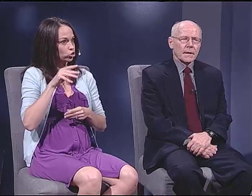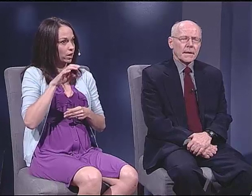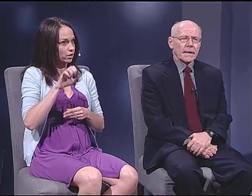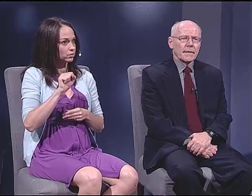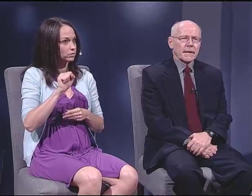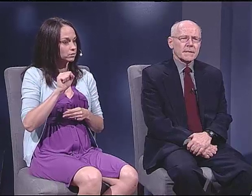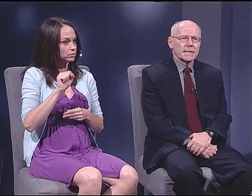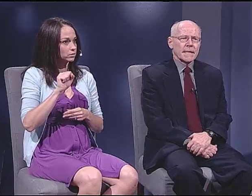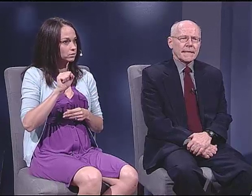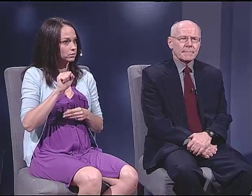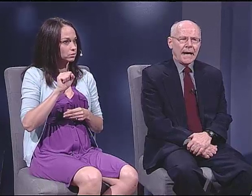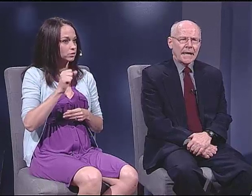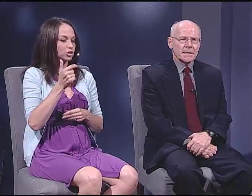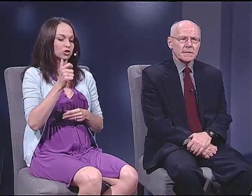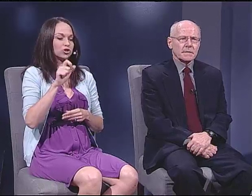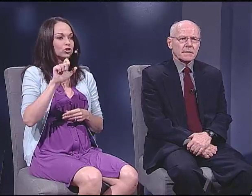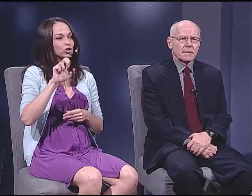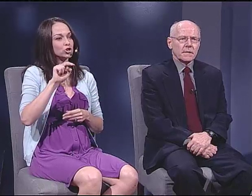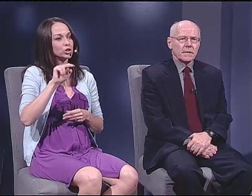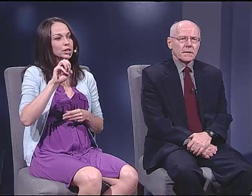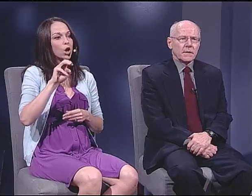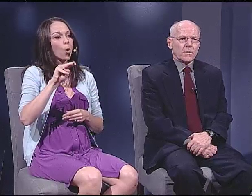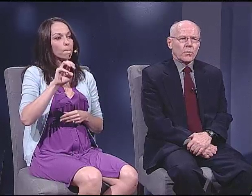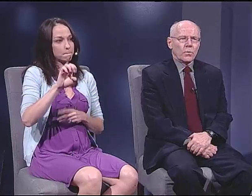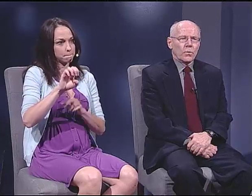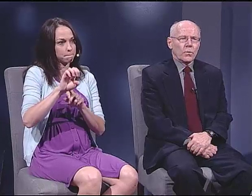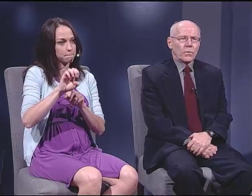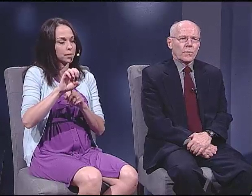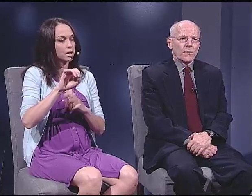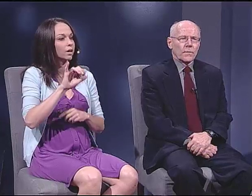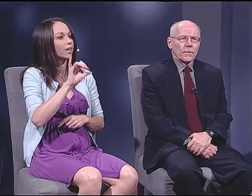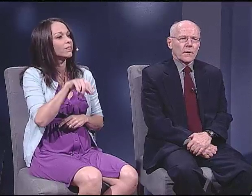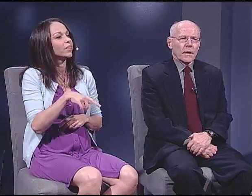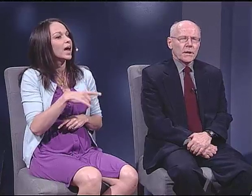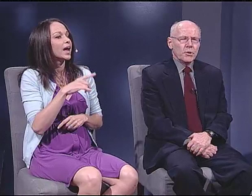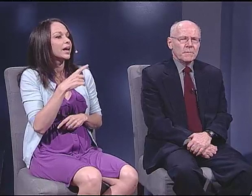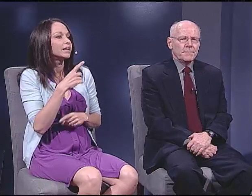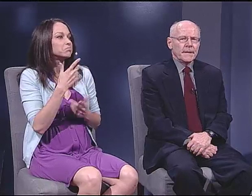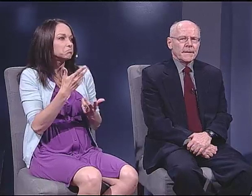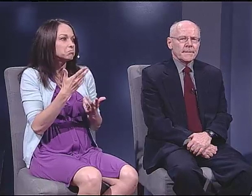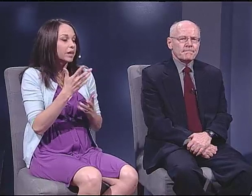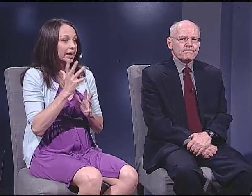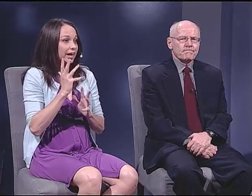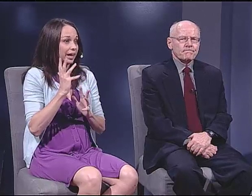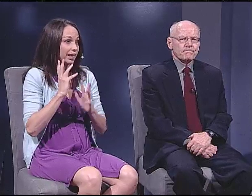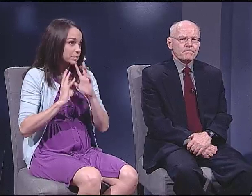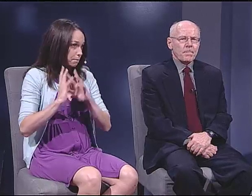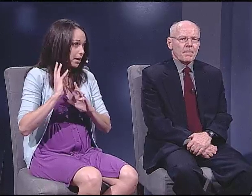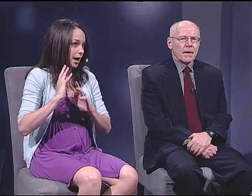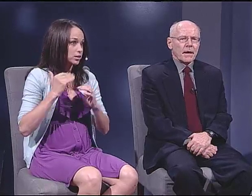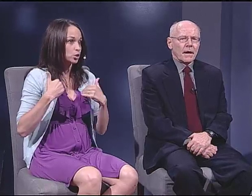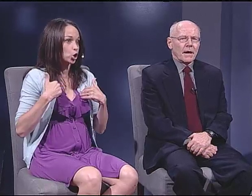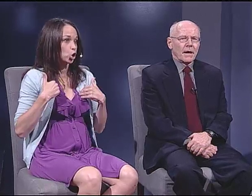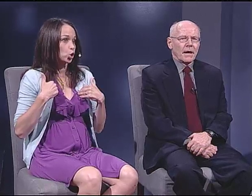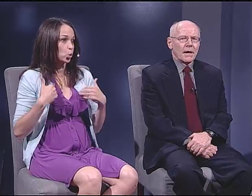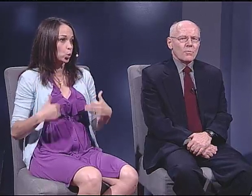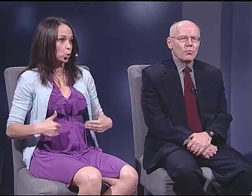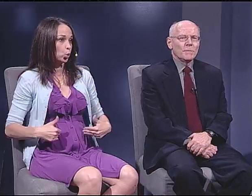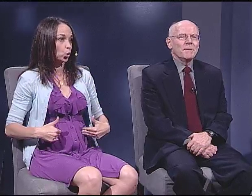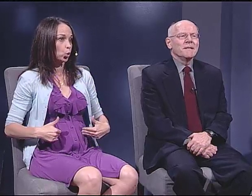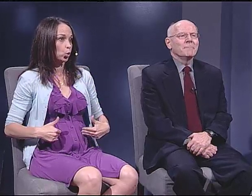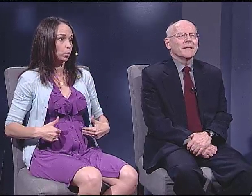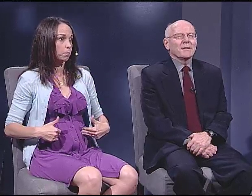That is to say in the past a human being would be manipulated